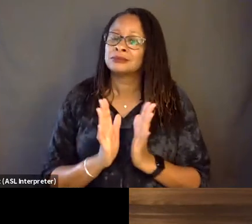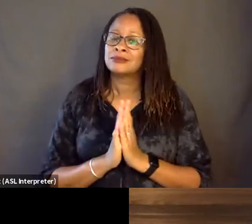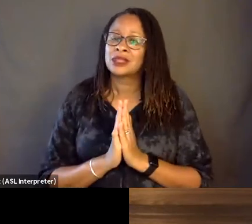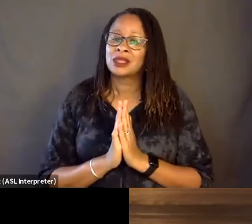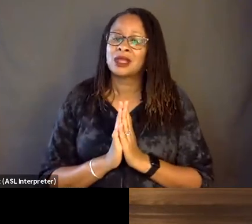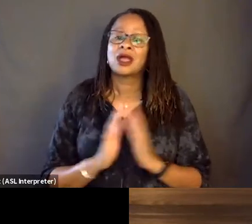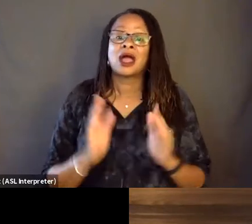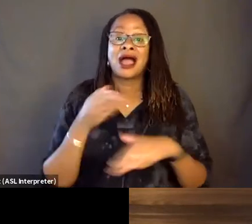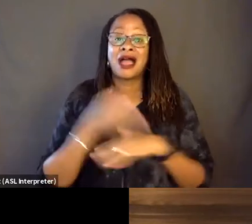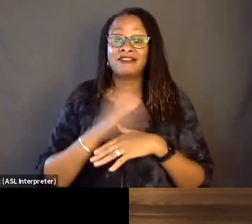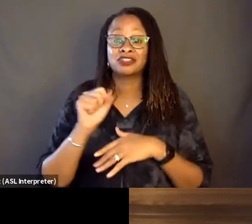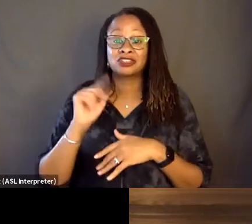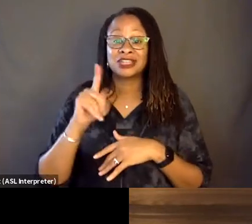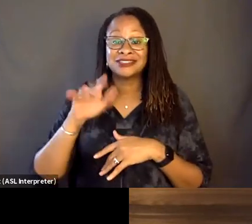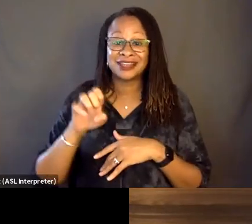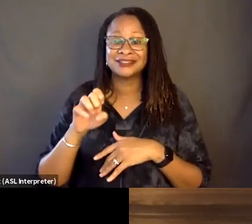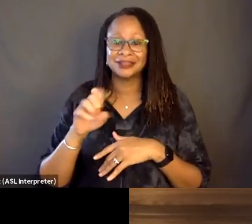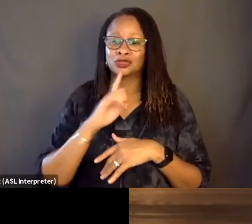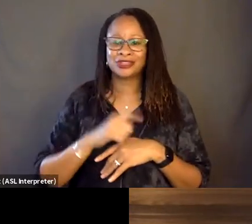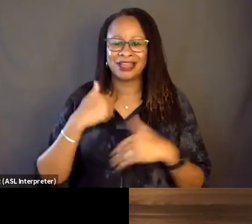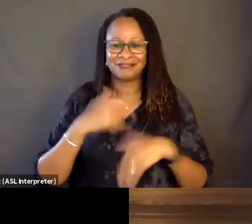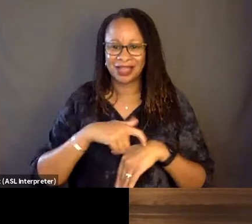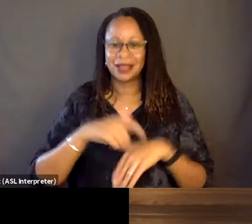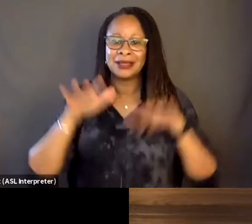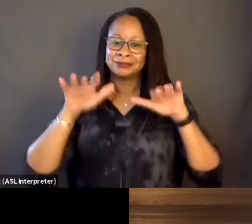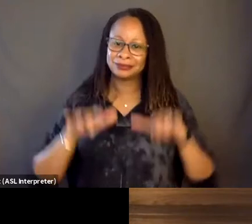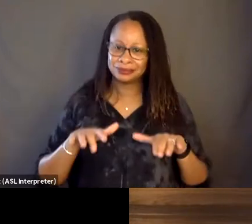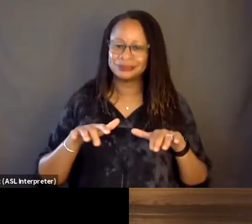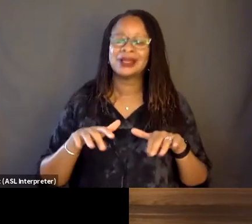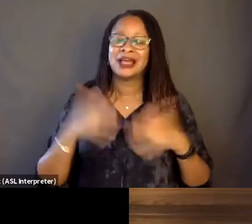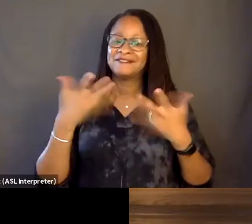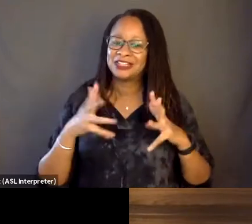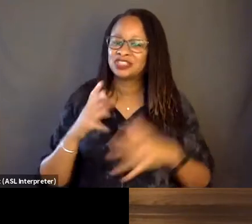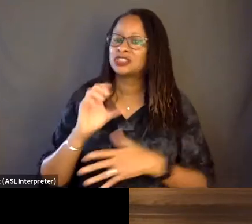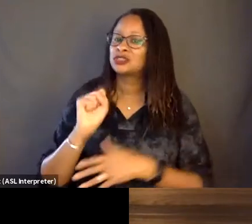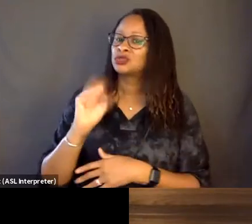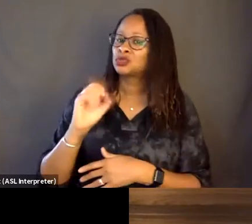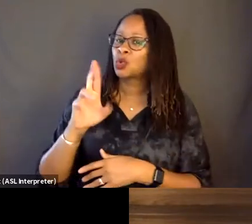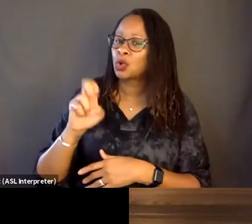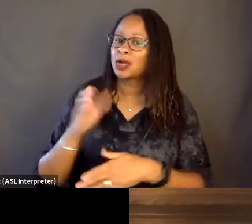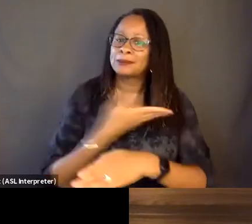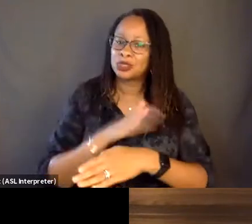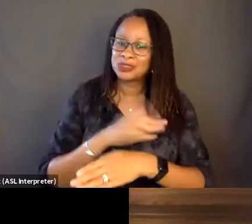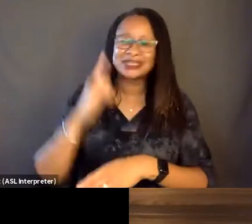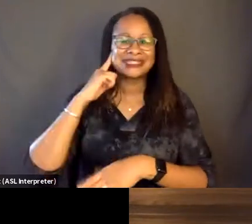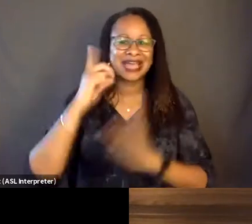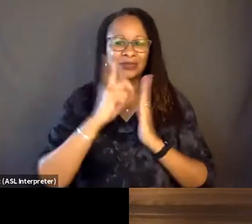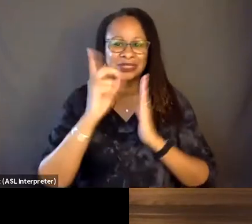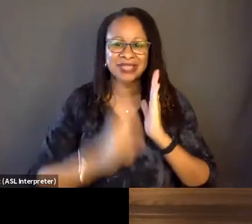about finishing the score, the sound design, the polish, the graphics.